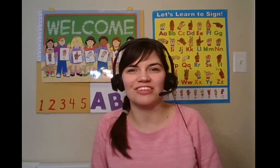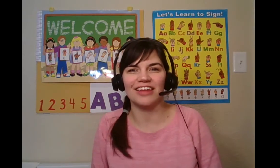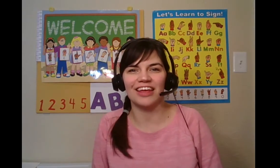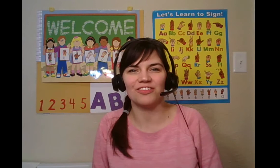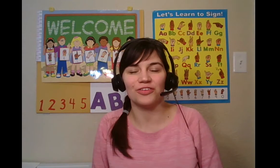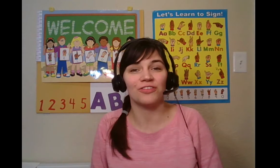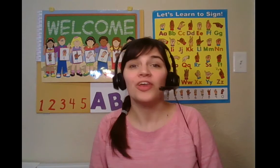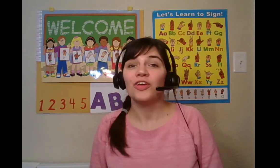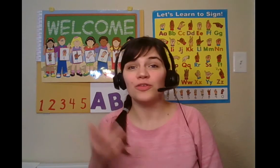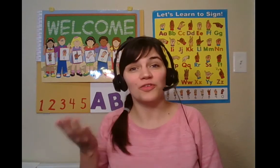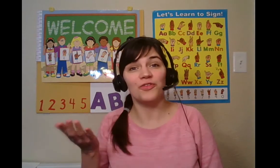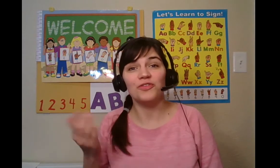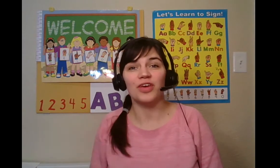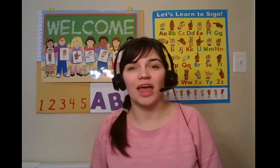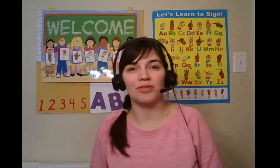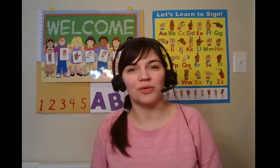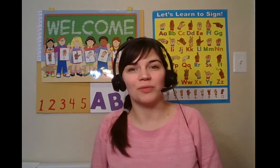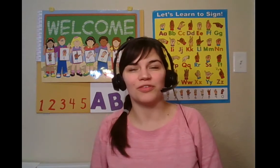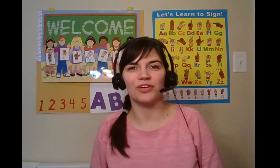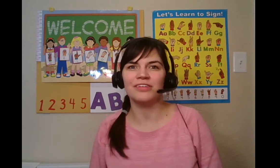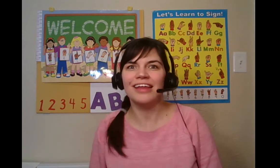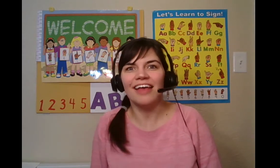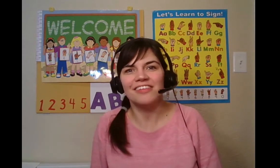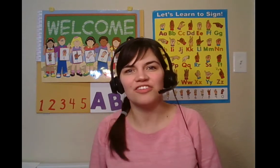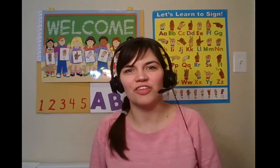and answers. Use the food vocabulary we've learned and ask each other what